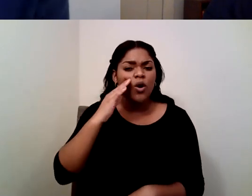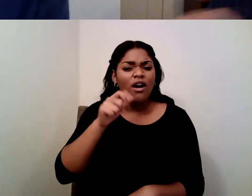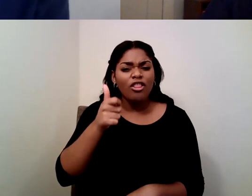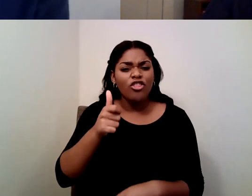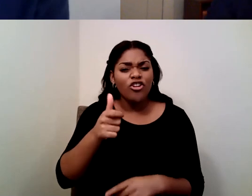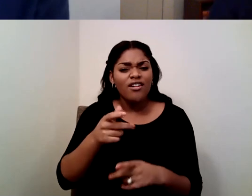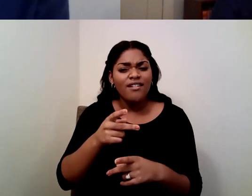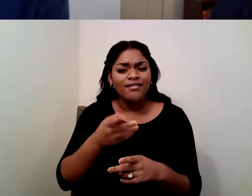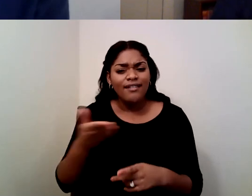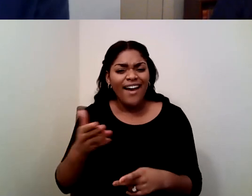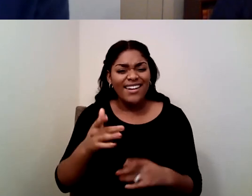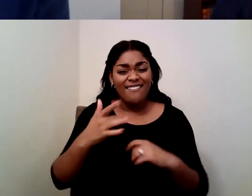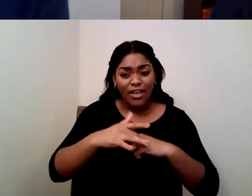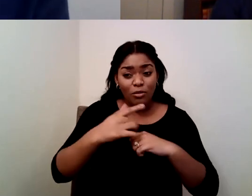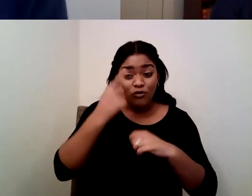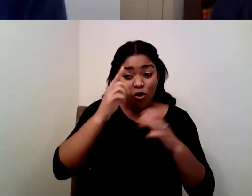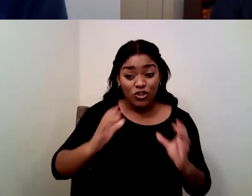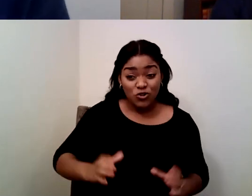aren't familiar with Starbucks.